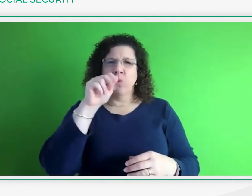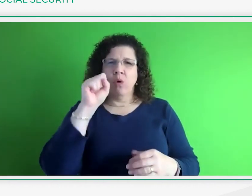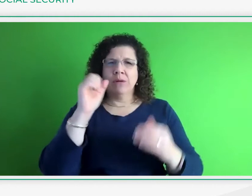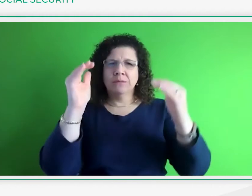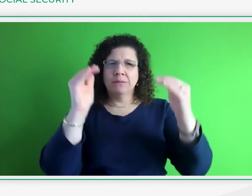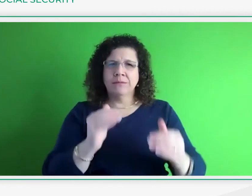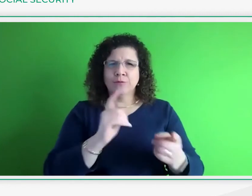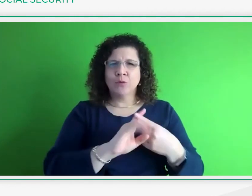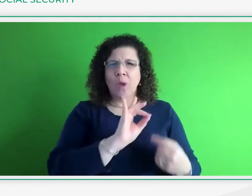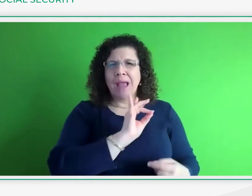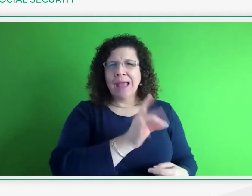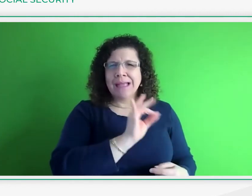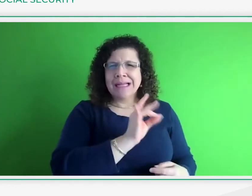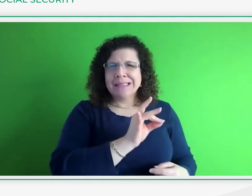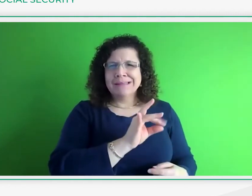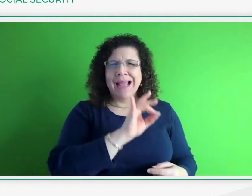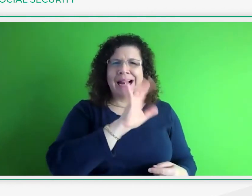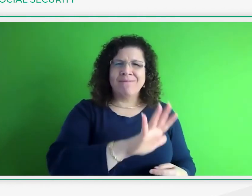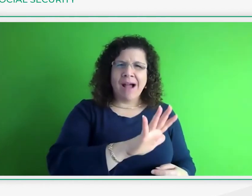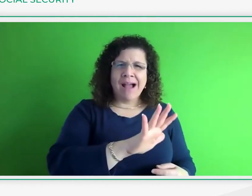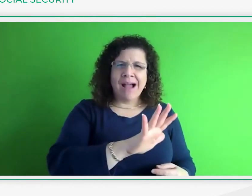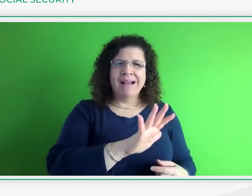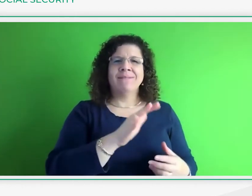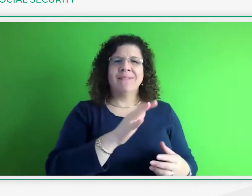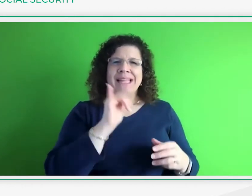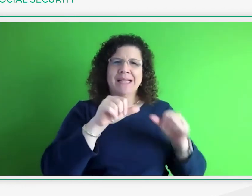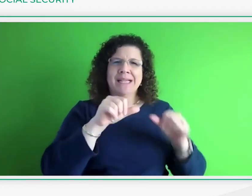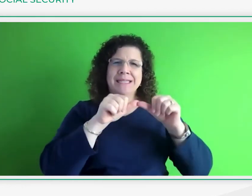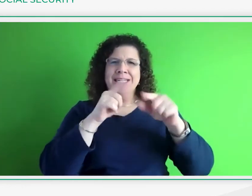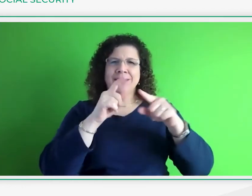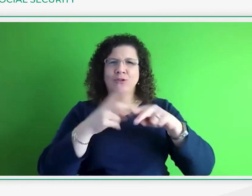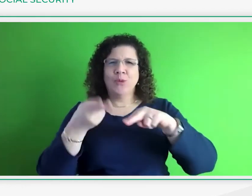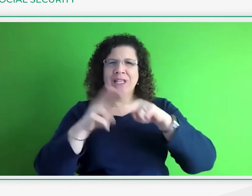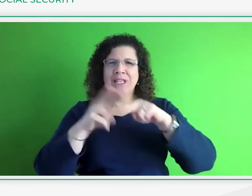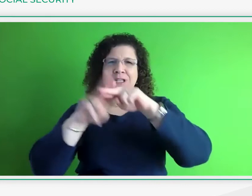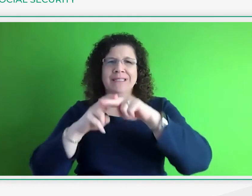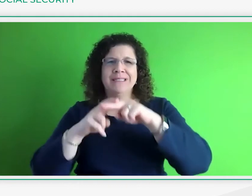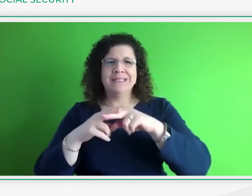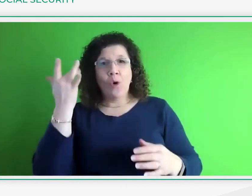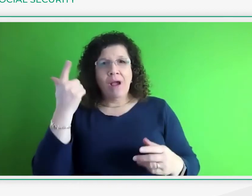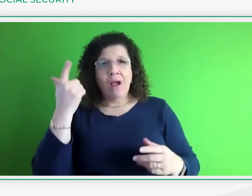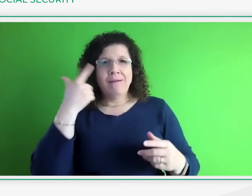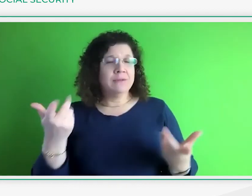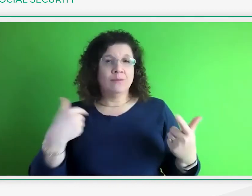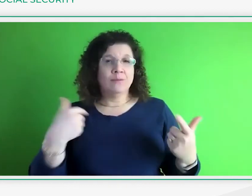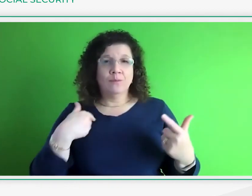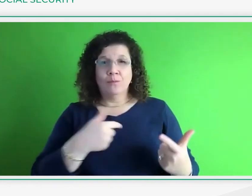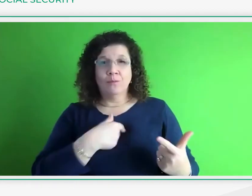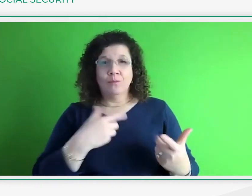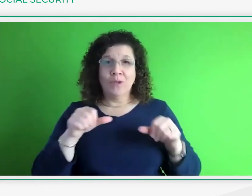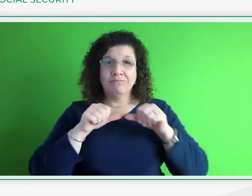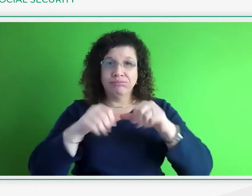Before the age was, I believe, 80-85, and it continues to increase.